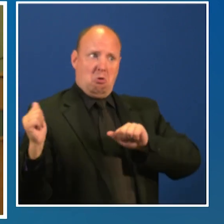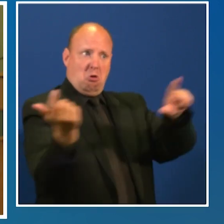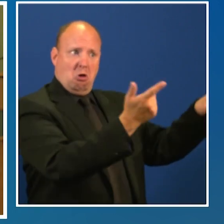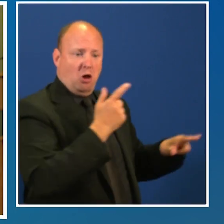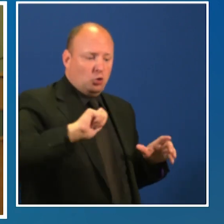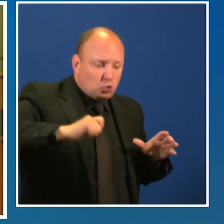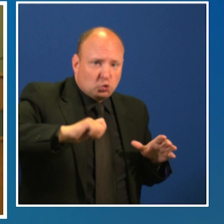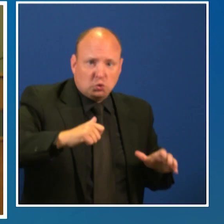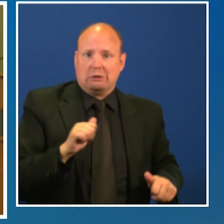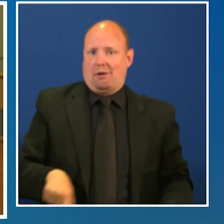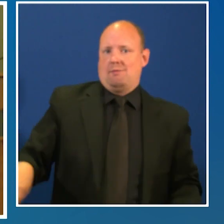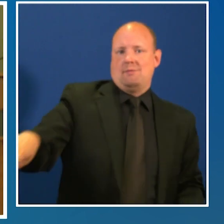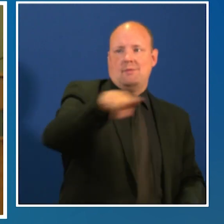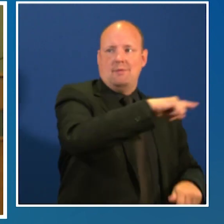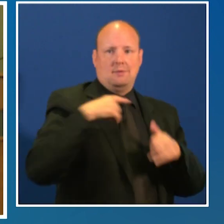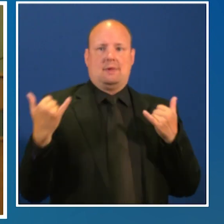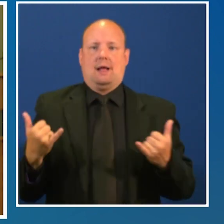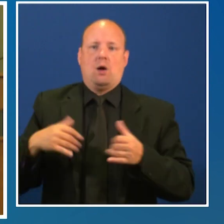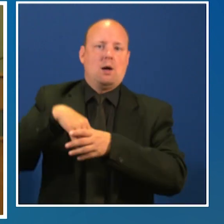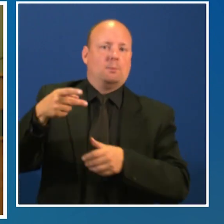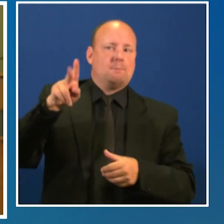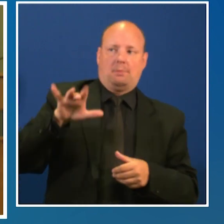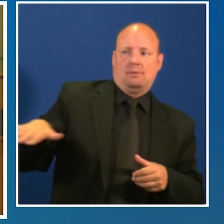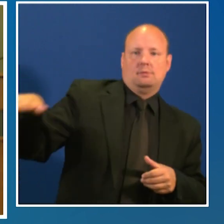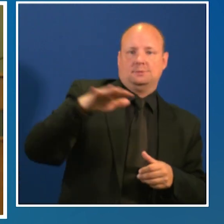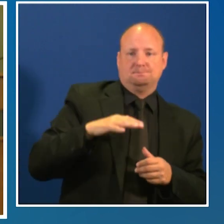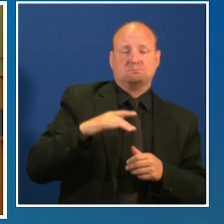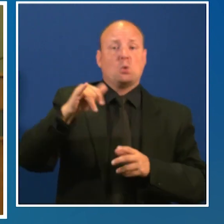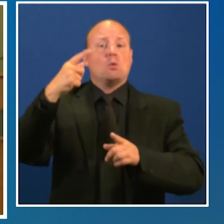also making a comeback this year, free Friday night movies